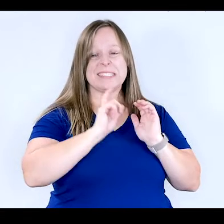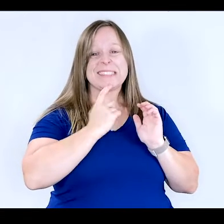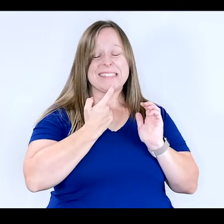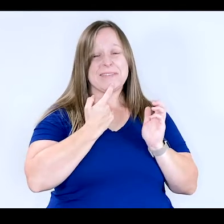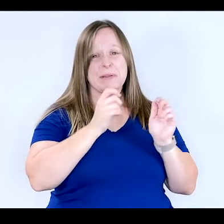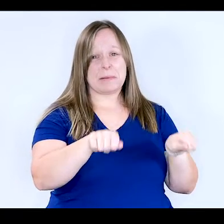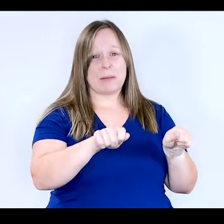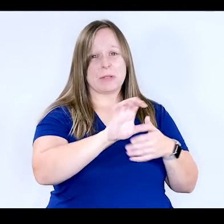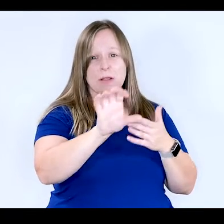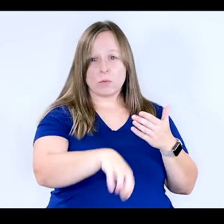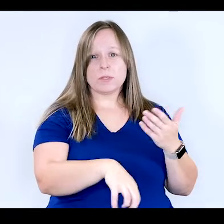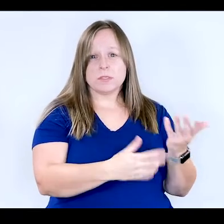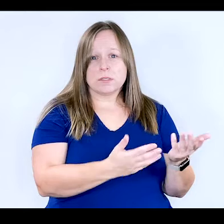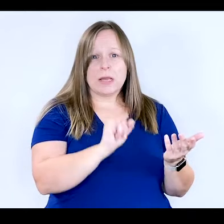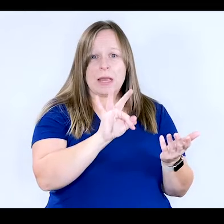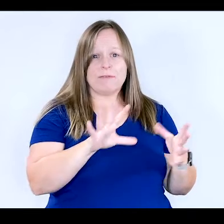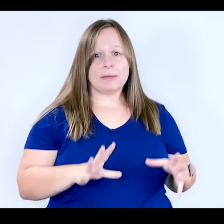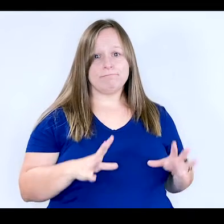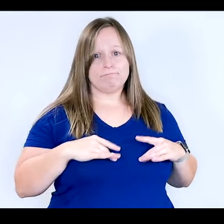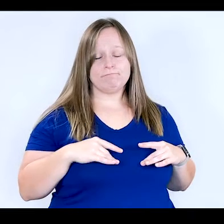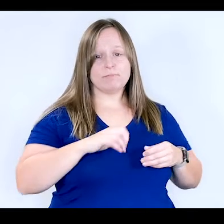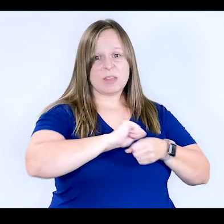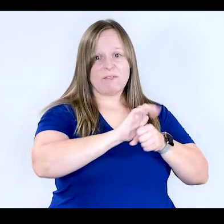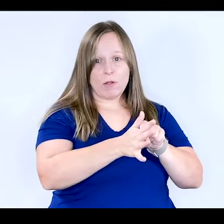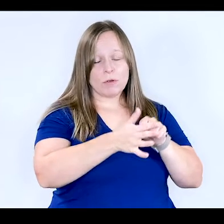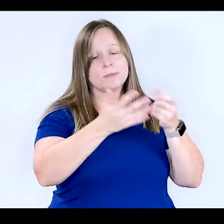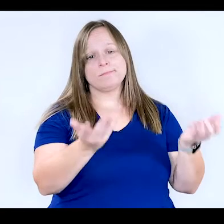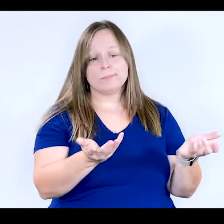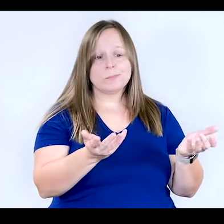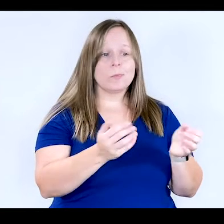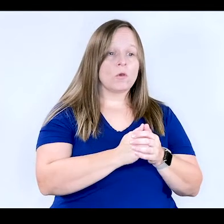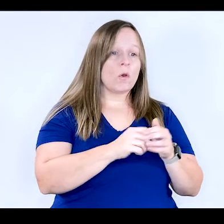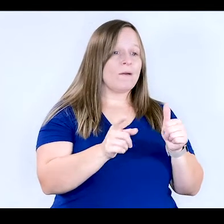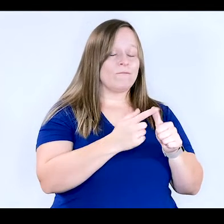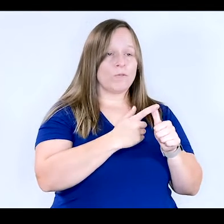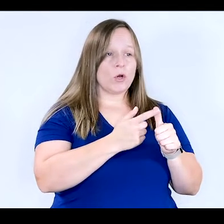sometimes deadly consequences if they do contract the virus. And the first folks